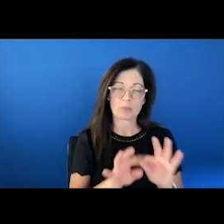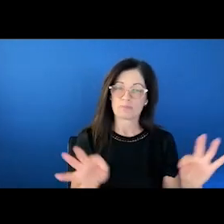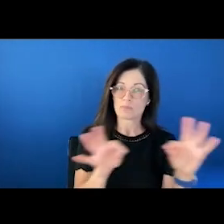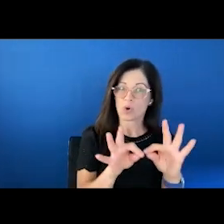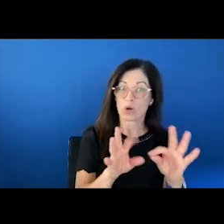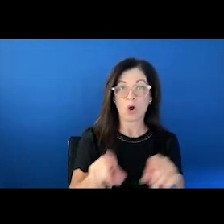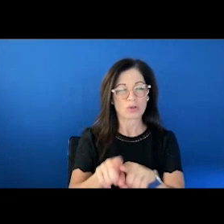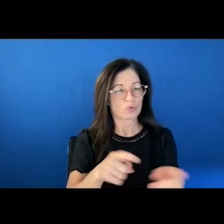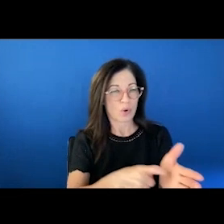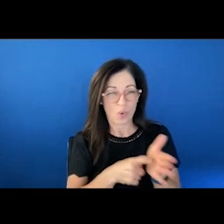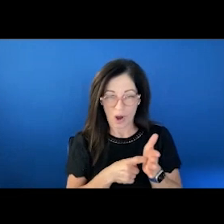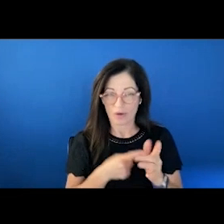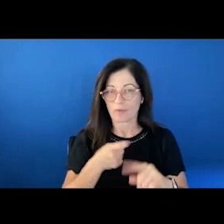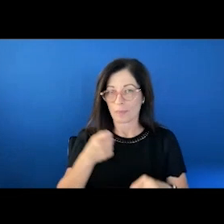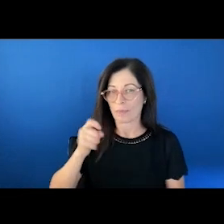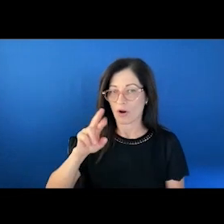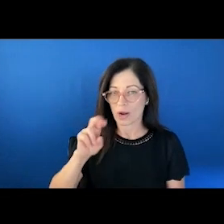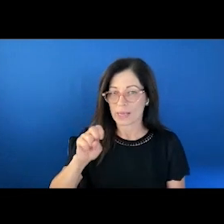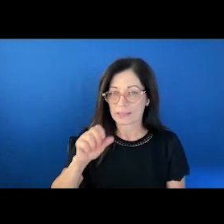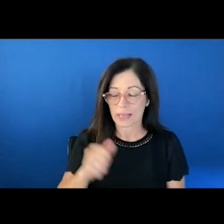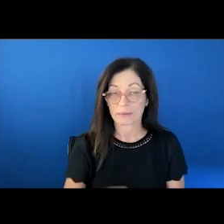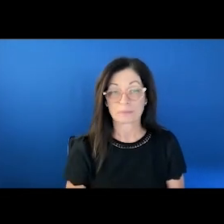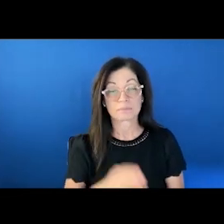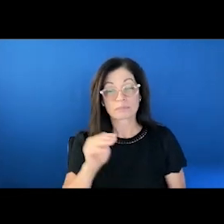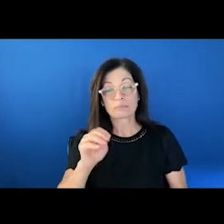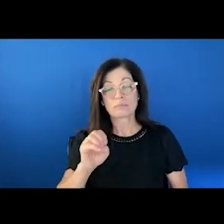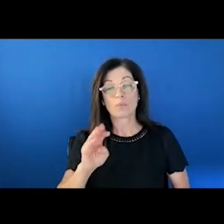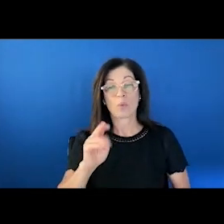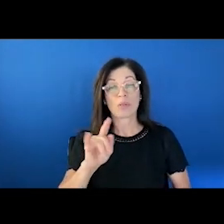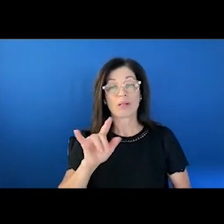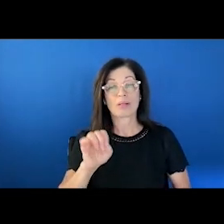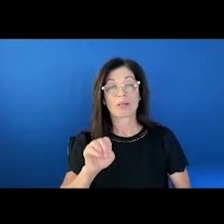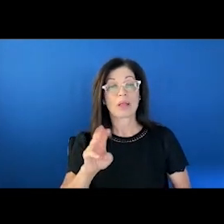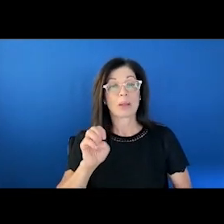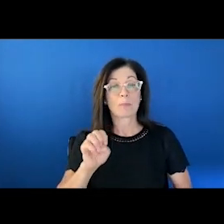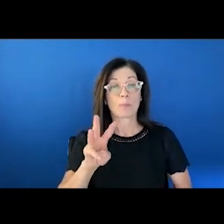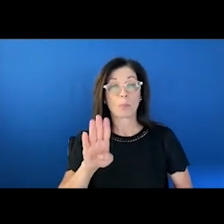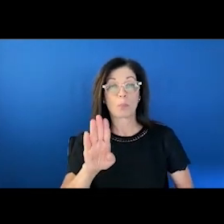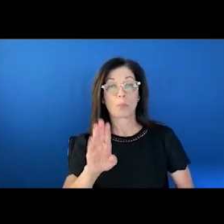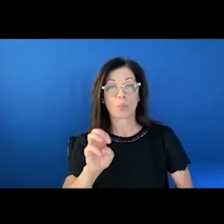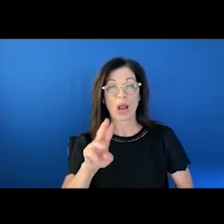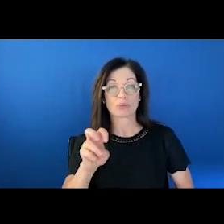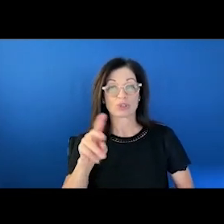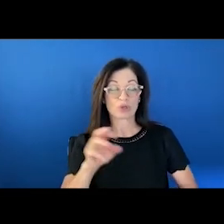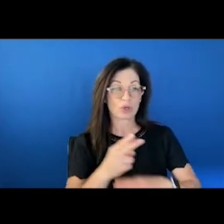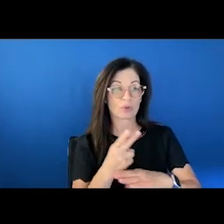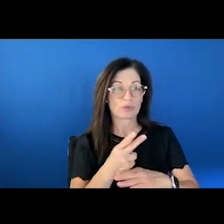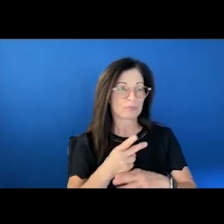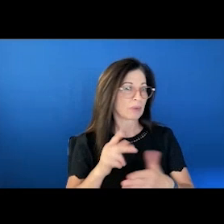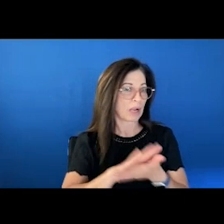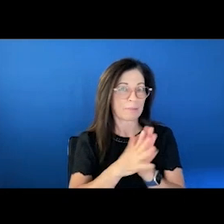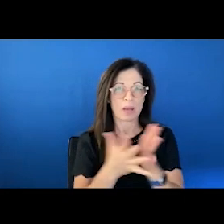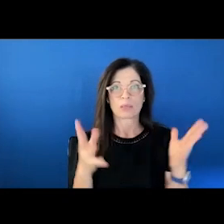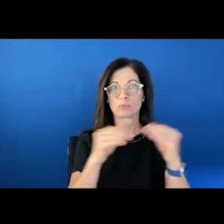are critical and required by RSA. Mobile browser use has skyrocketed over the last five years,